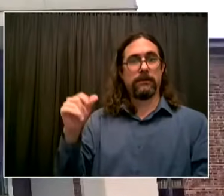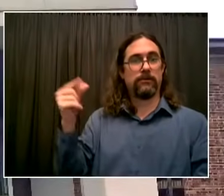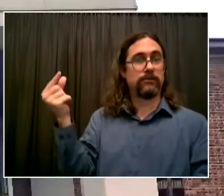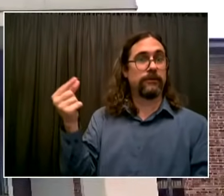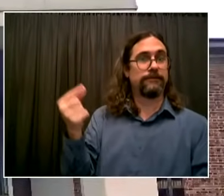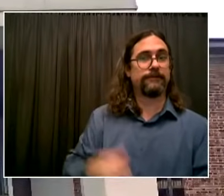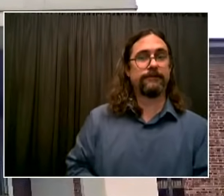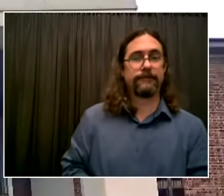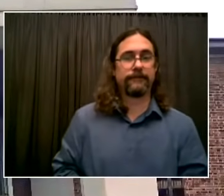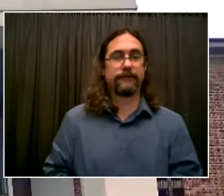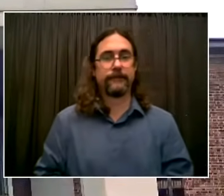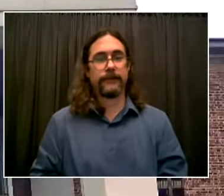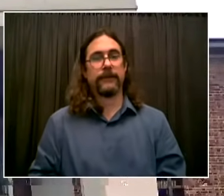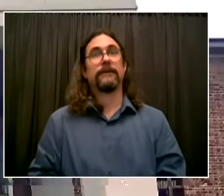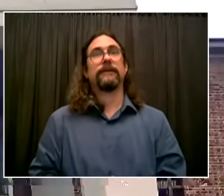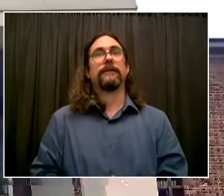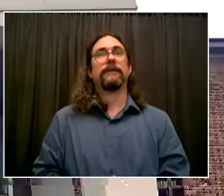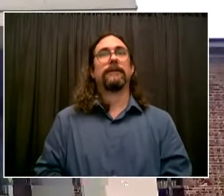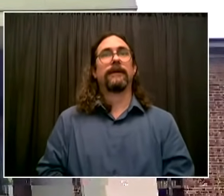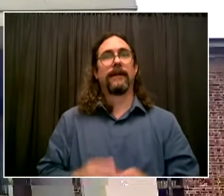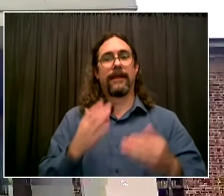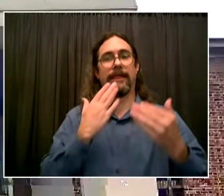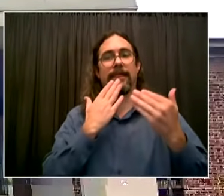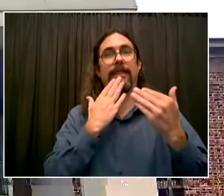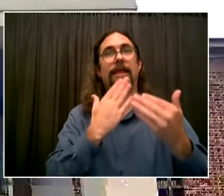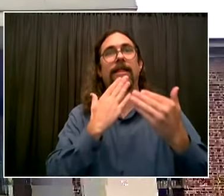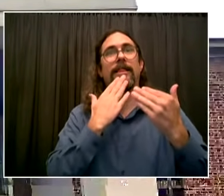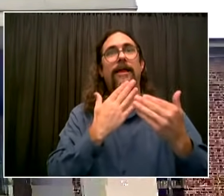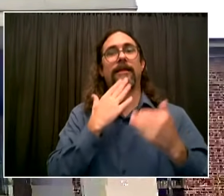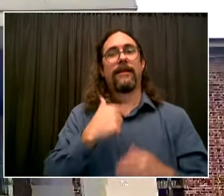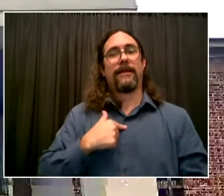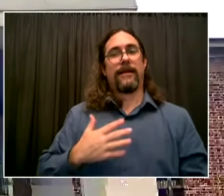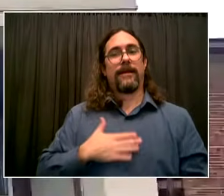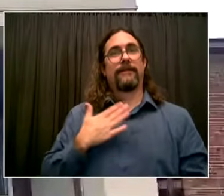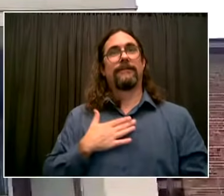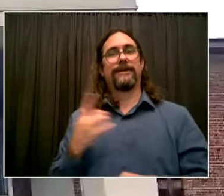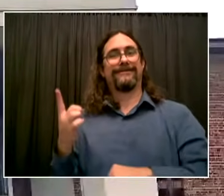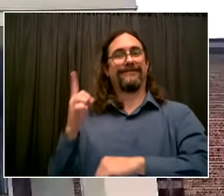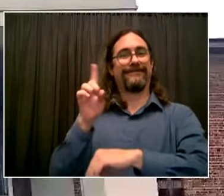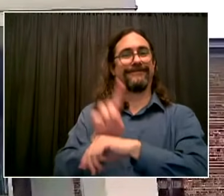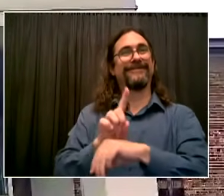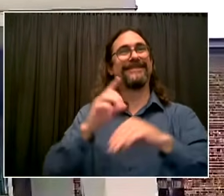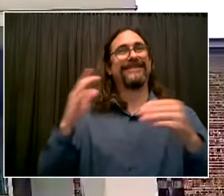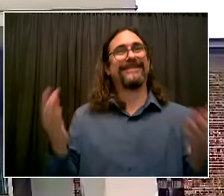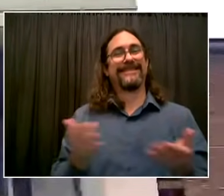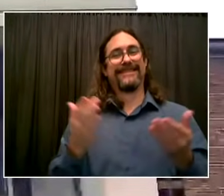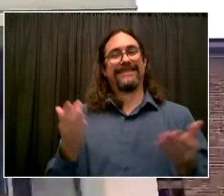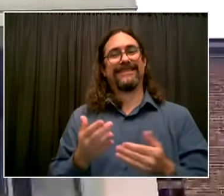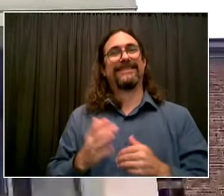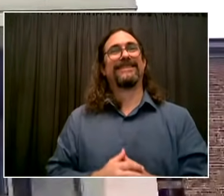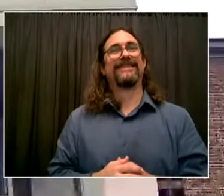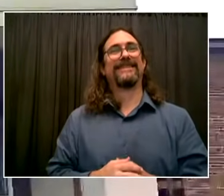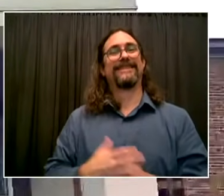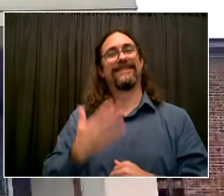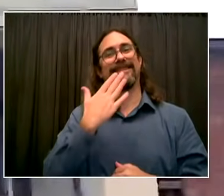THANK YOU FOR INVITING ME TO BE HERE TODAY WITH BOROUGH PRESIDENT RICHARDS WHO IS ALSO A TREMENDOUS SUPPORTER OF THE MUSEUM. I HEAV TO THANK